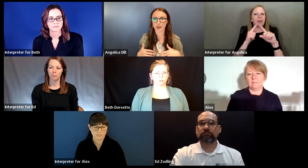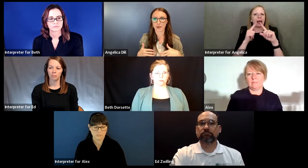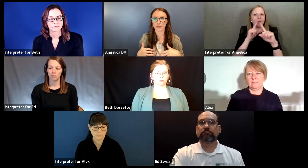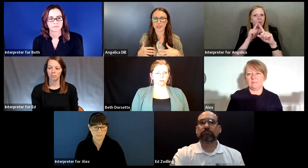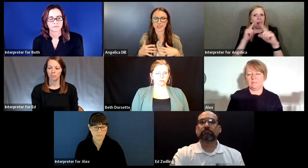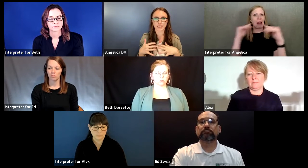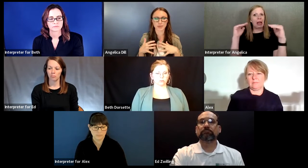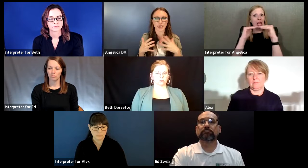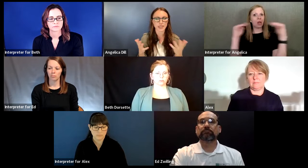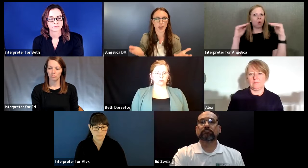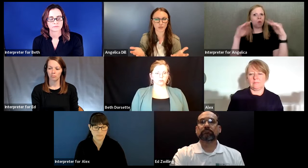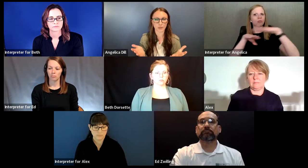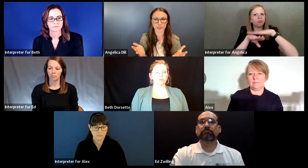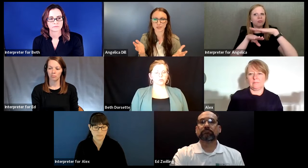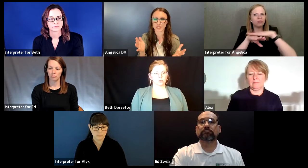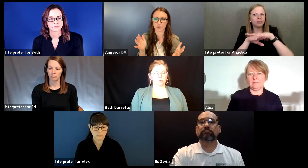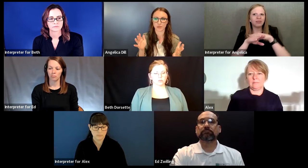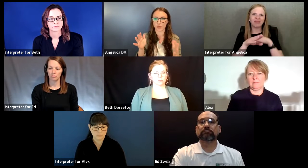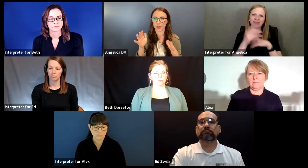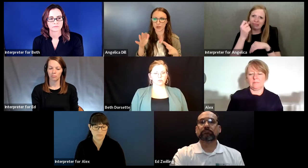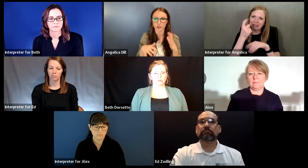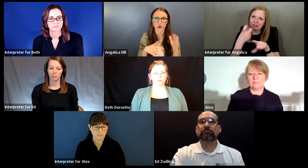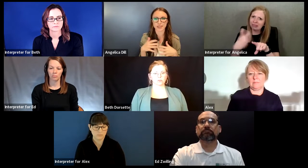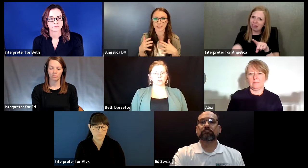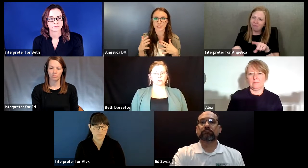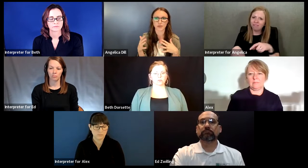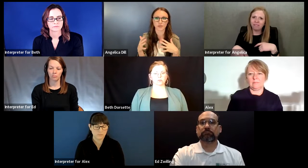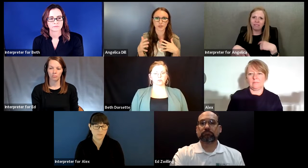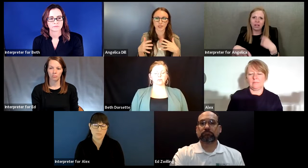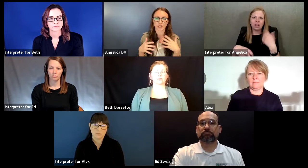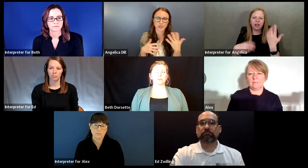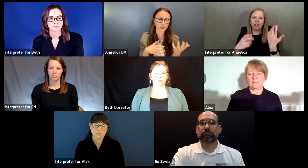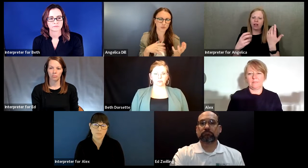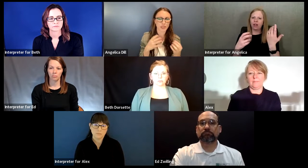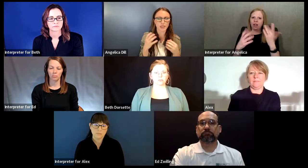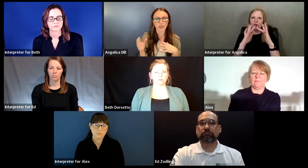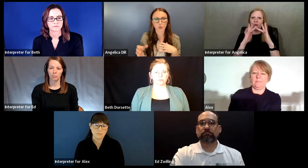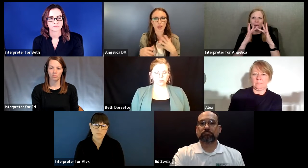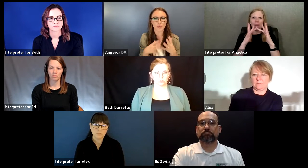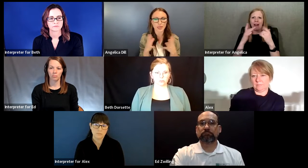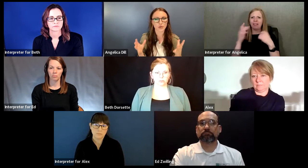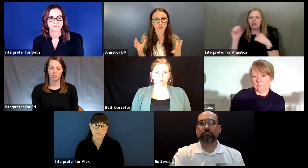It does make it tough because of some of the weird nuances of social media and the web